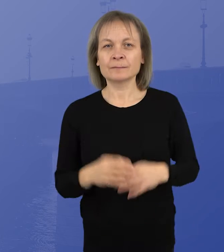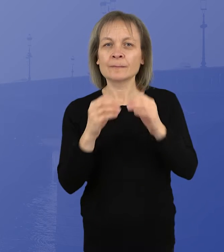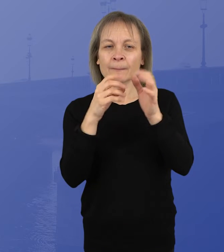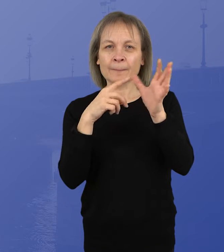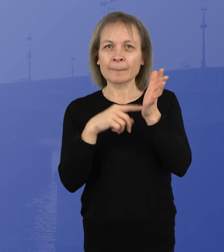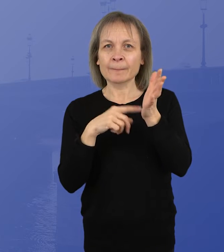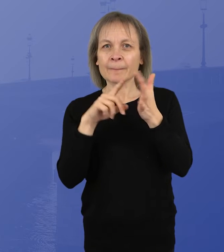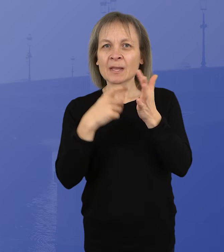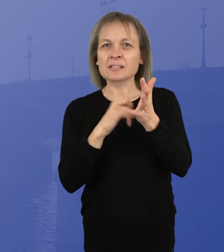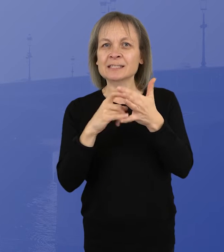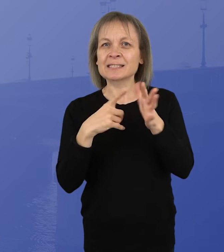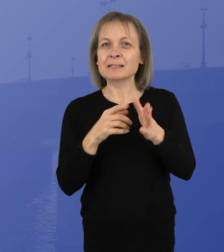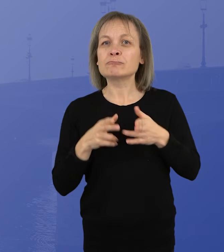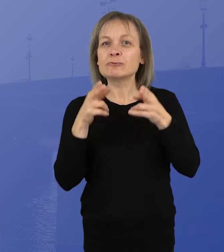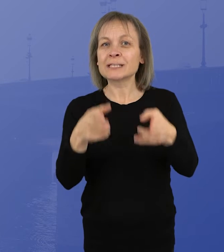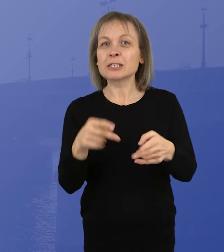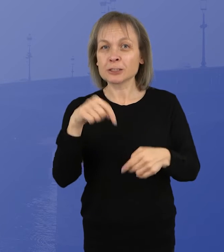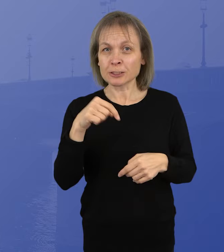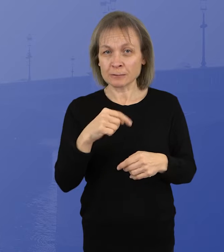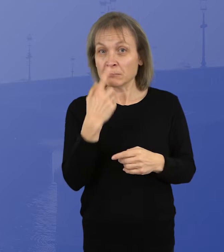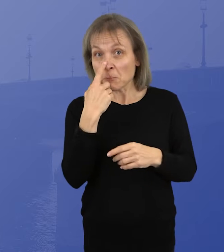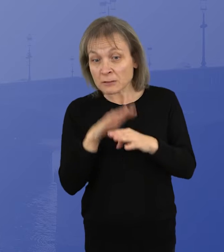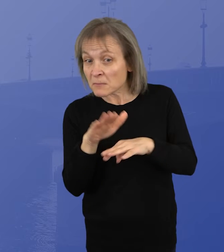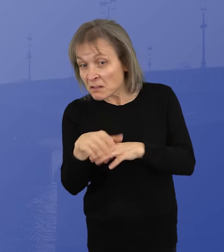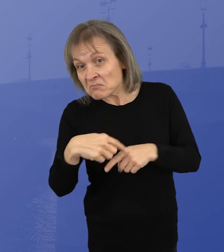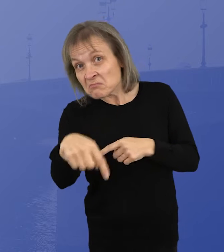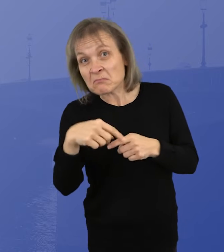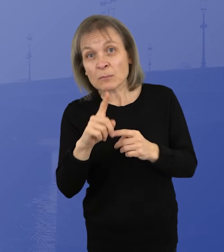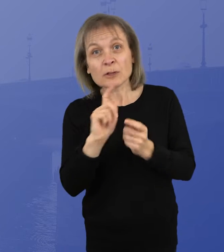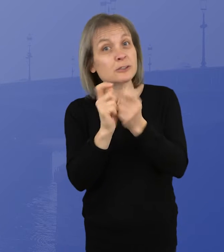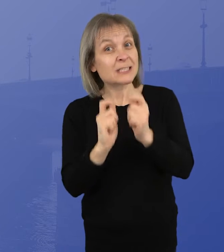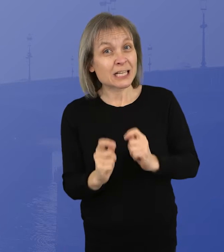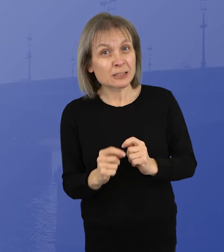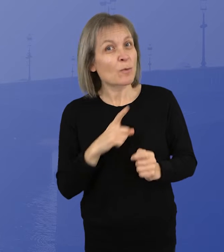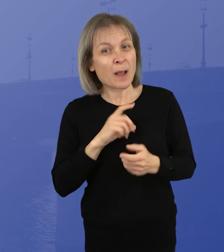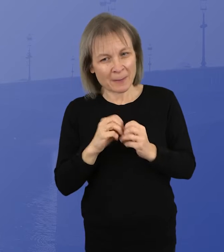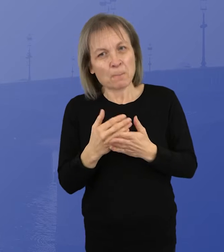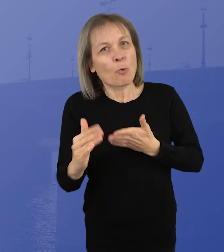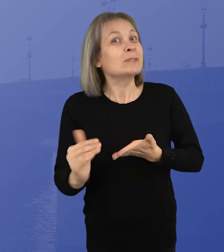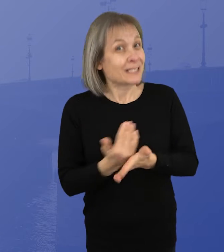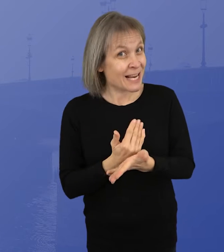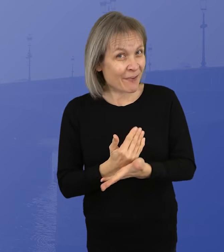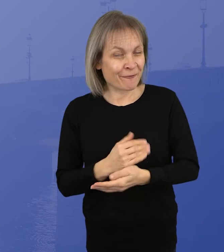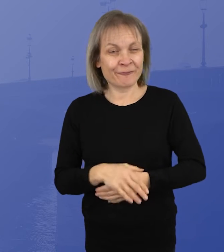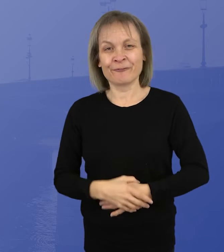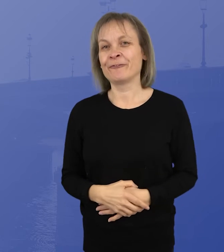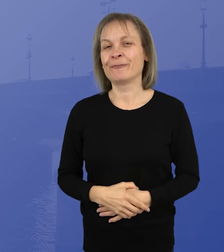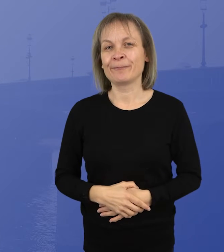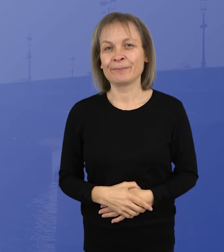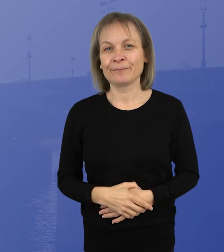Possible changes to make Battersea Bridge safer